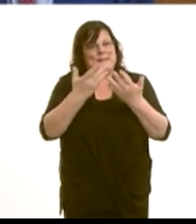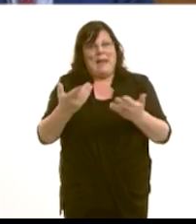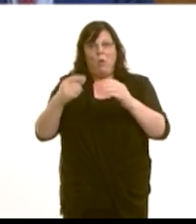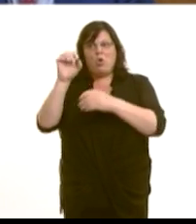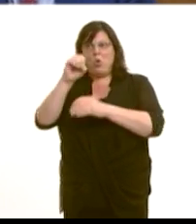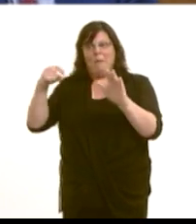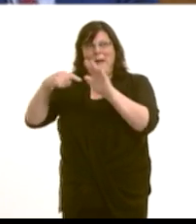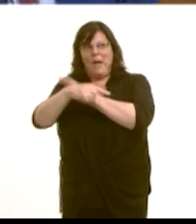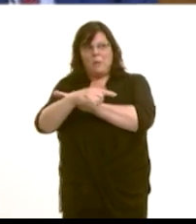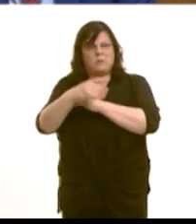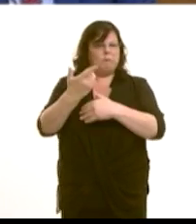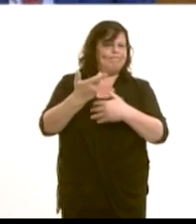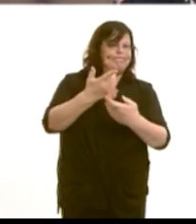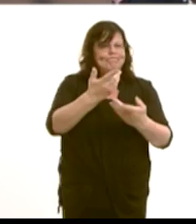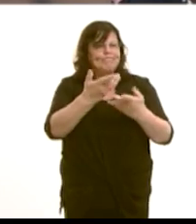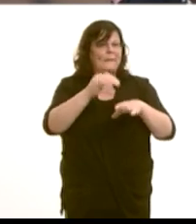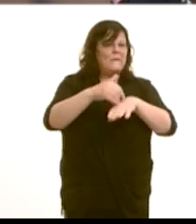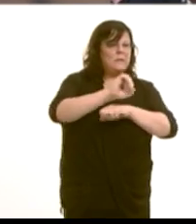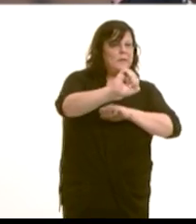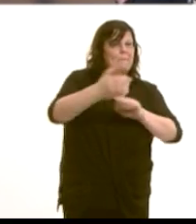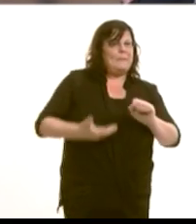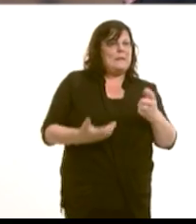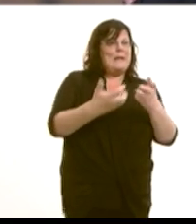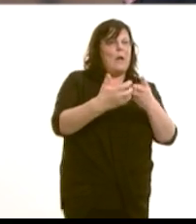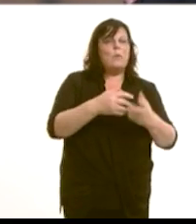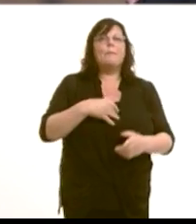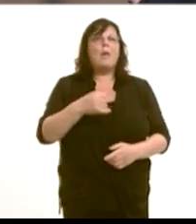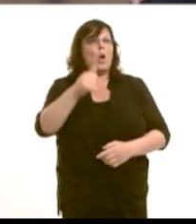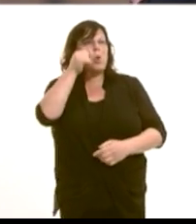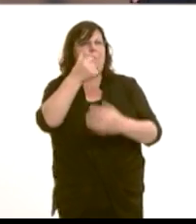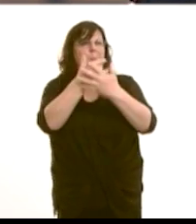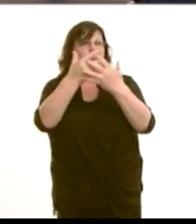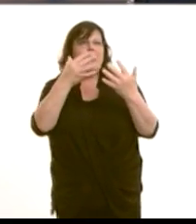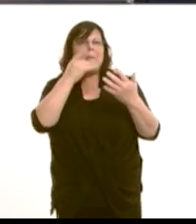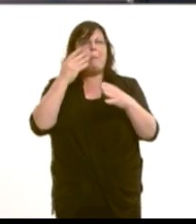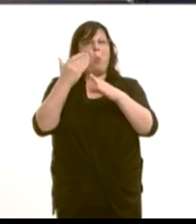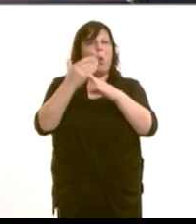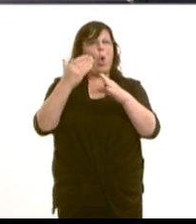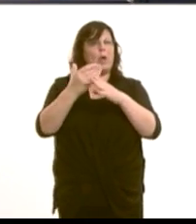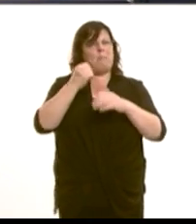As an Assembly Member in north-east Wales, many of my constituents are employed in large workplaces like Airbus.